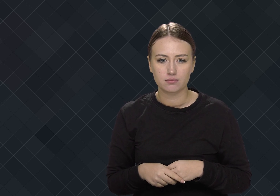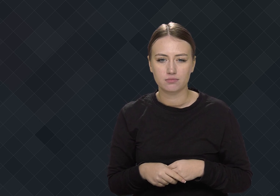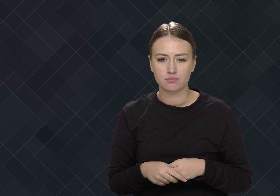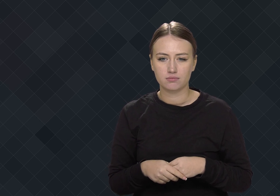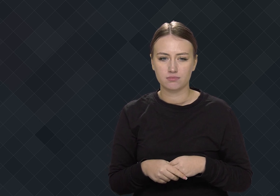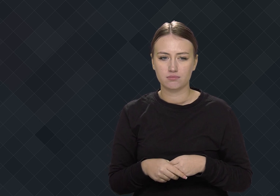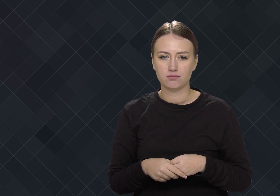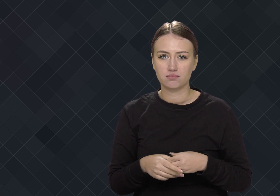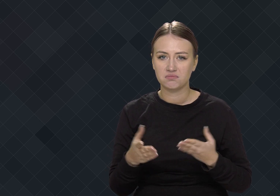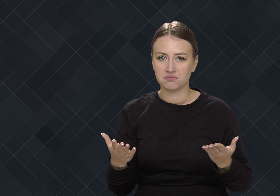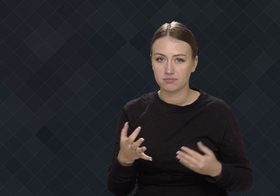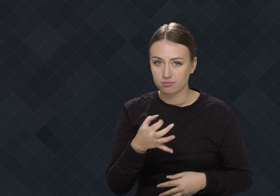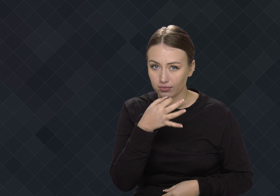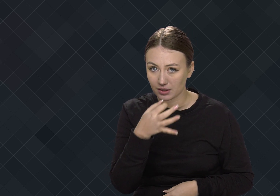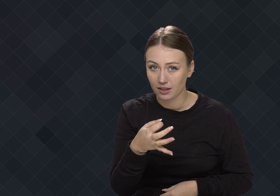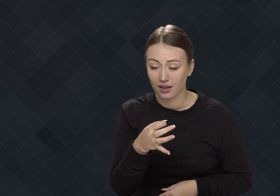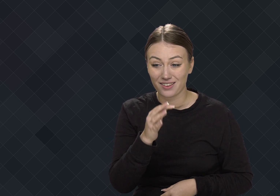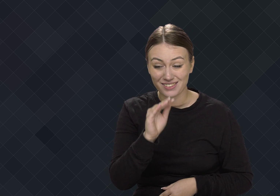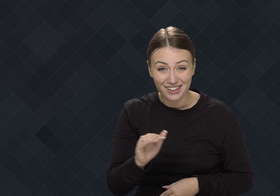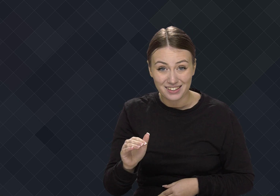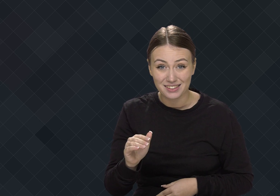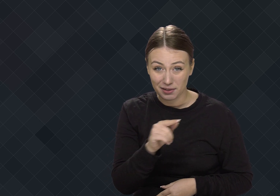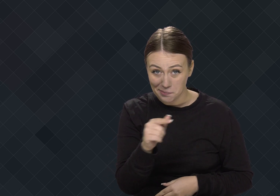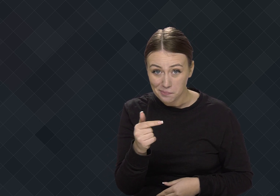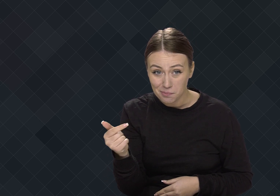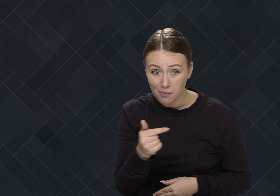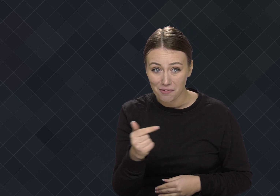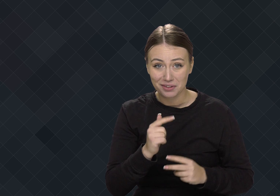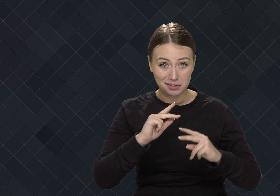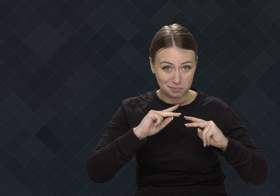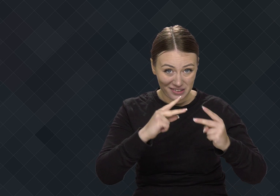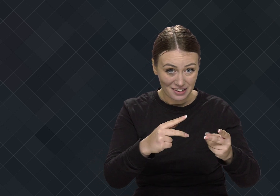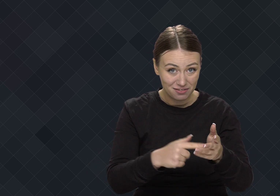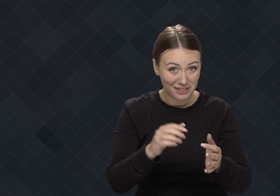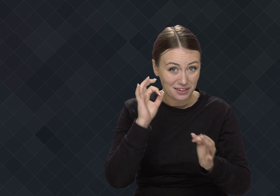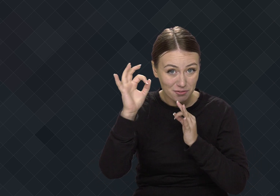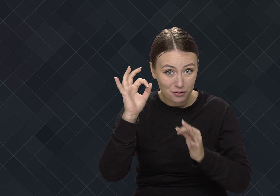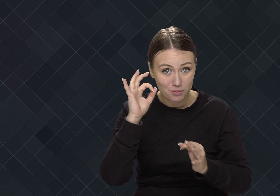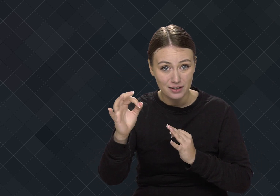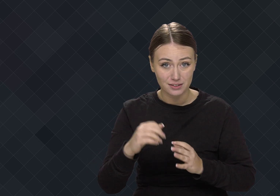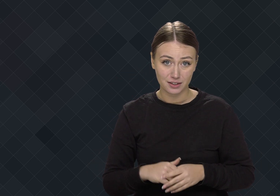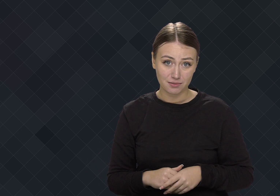Should a child convey such information?